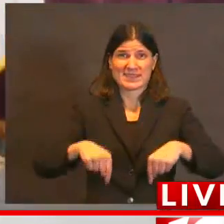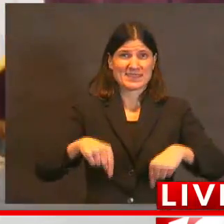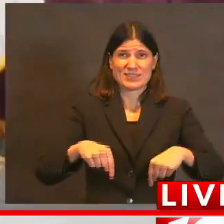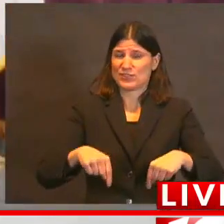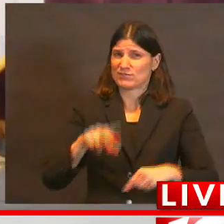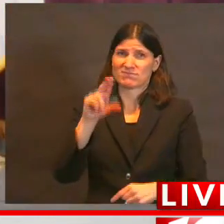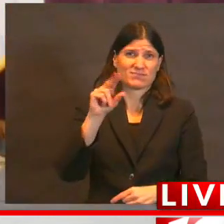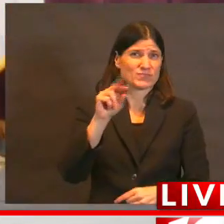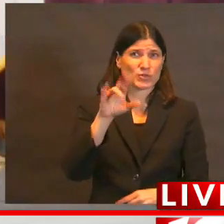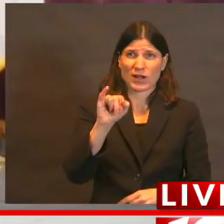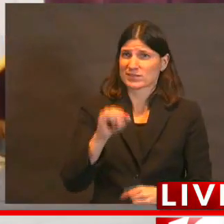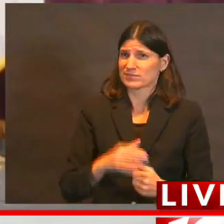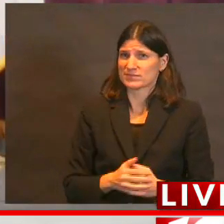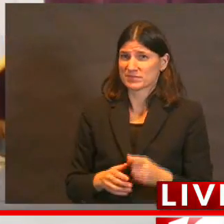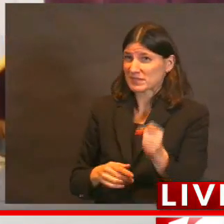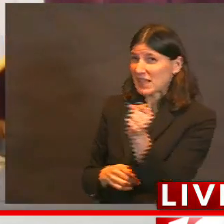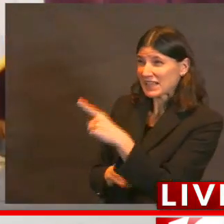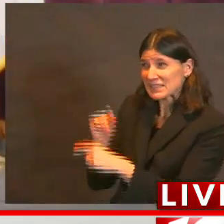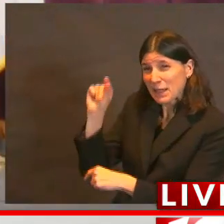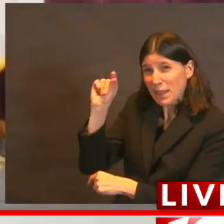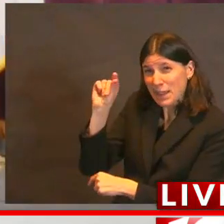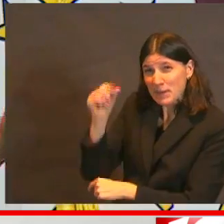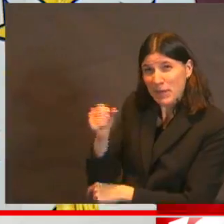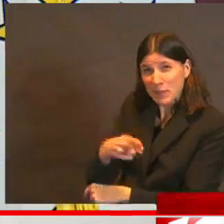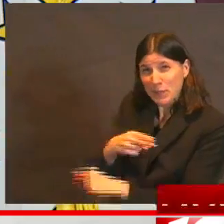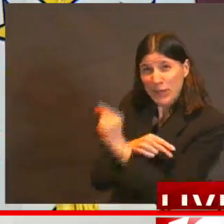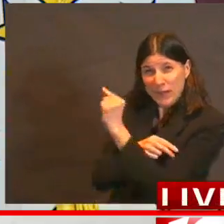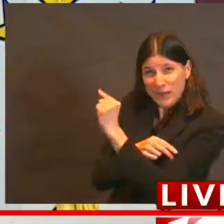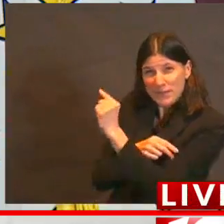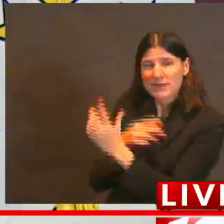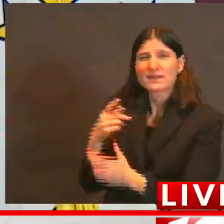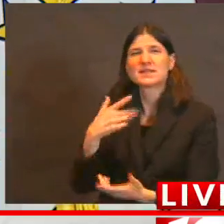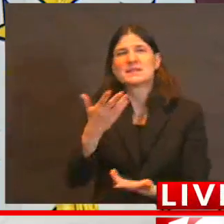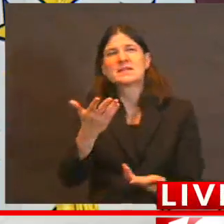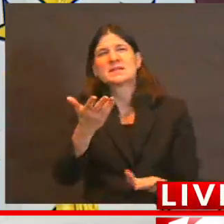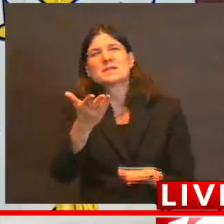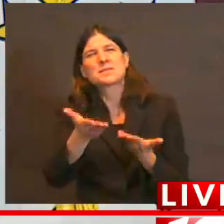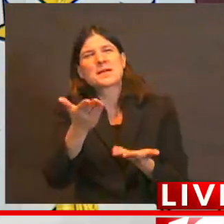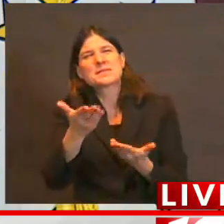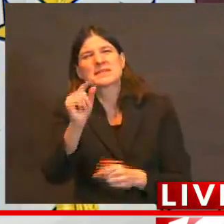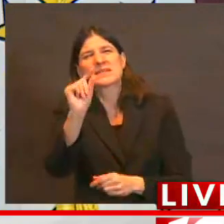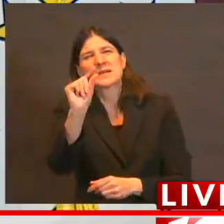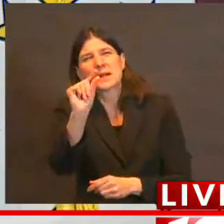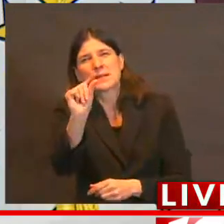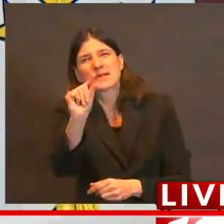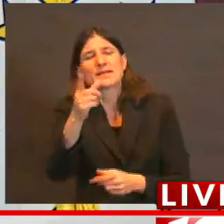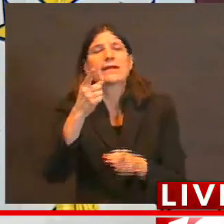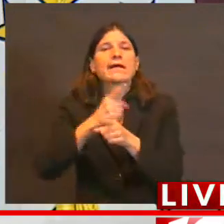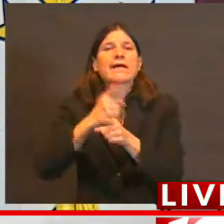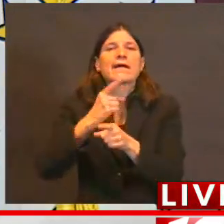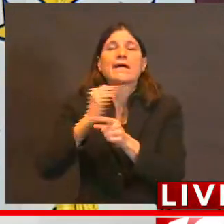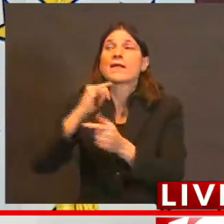A VACCINE THAT HAS TO THROWN OUT WE'RE THE THE GROUPS THAT ARE DISTRIBUTED TO ENSURE THAT THEY ARE ACTUALLY GETTING ADMINISTERED